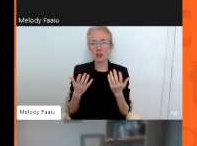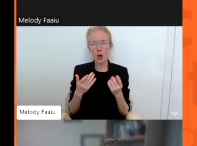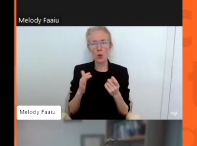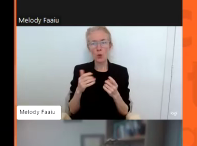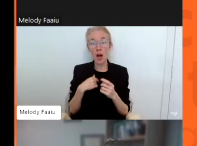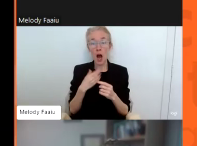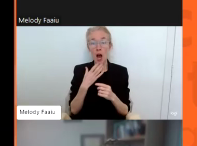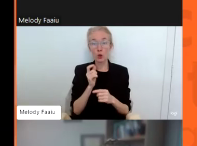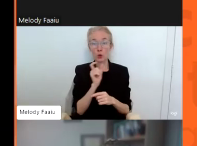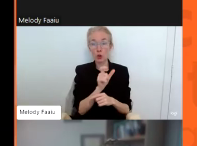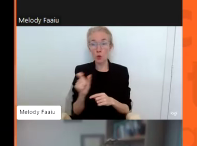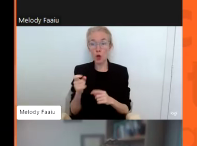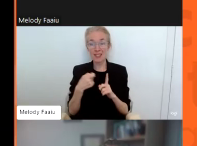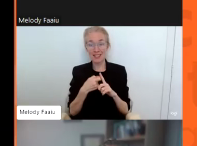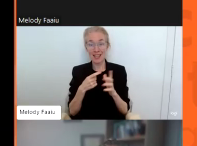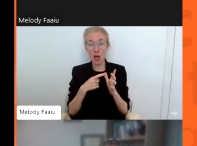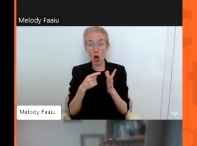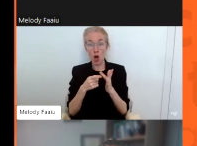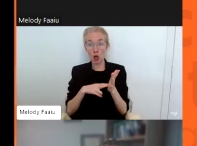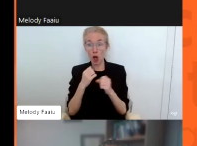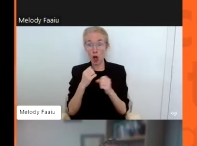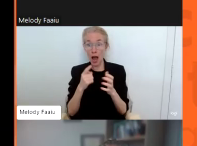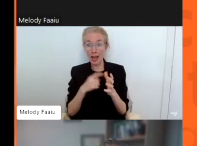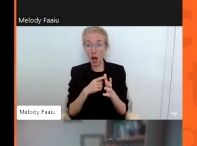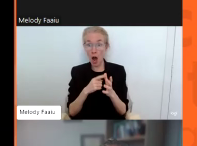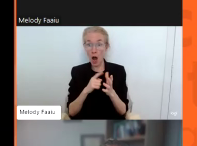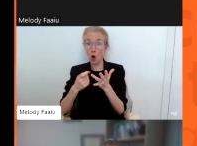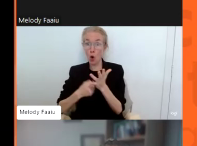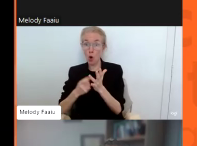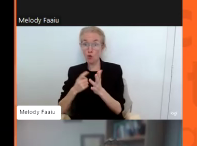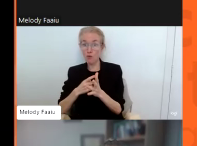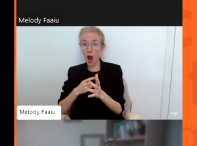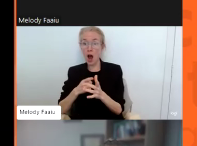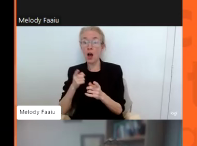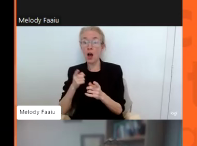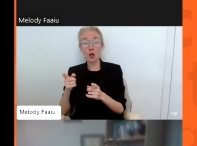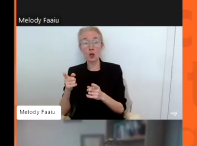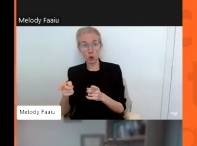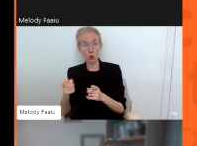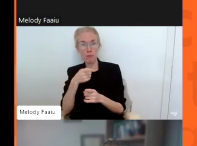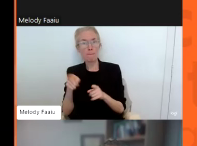for Housing New Zealand isn't it; got the two logos up there. We